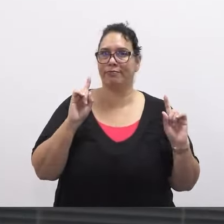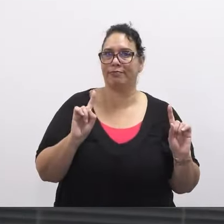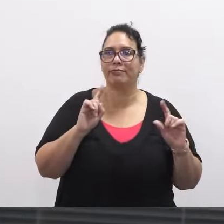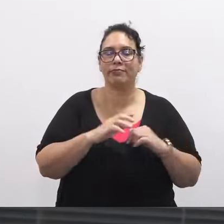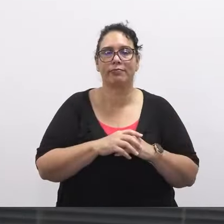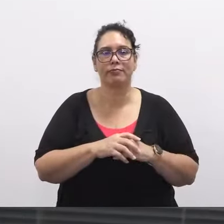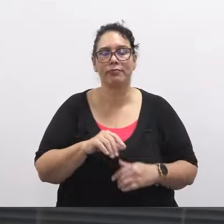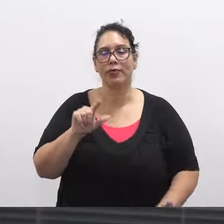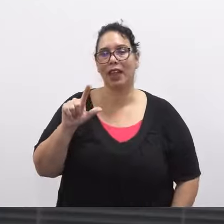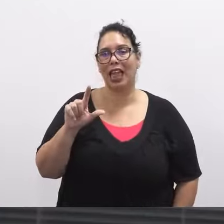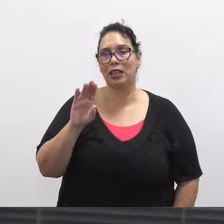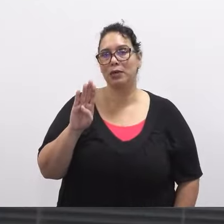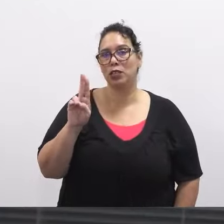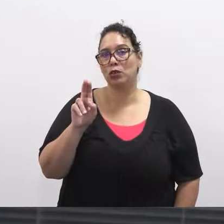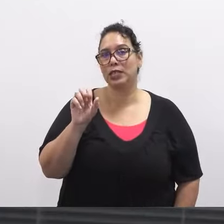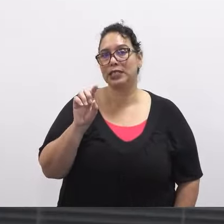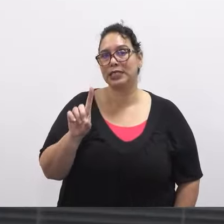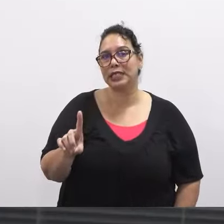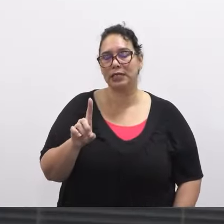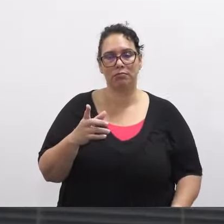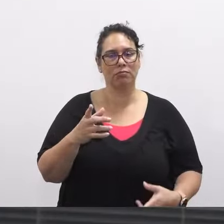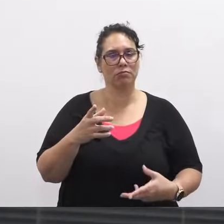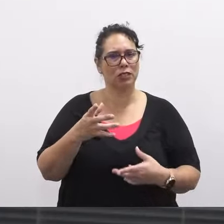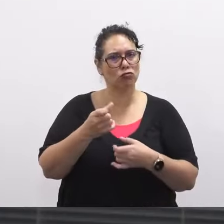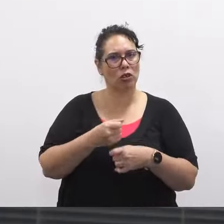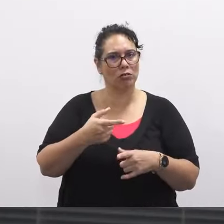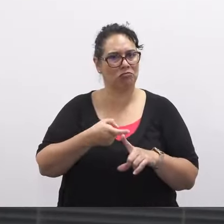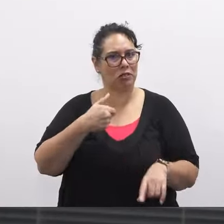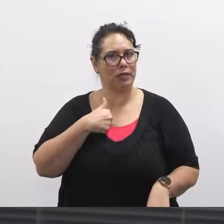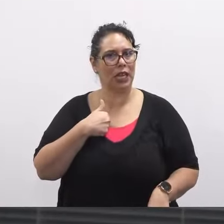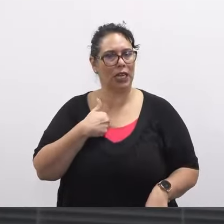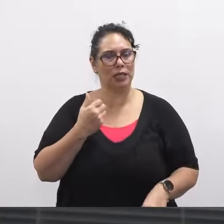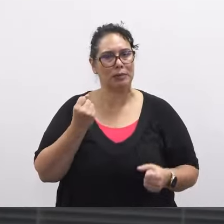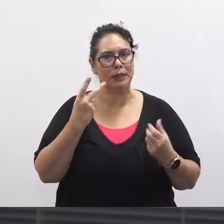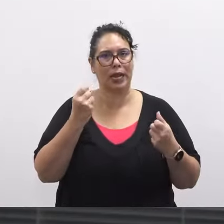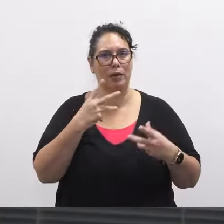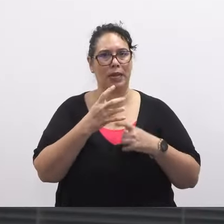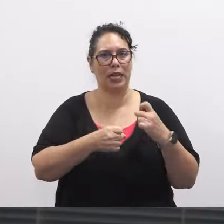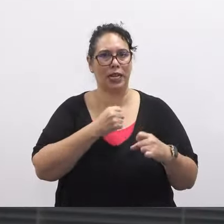LBUSD has gained a deep trust from me over these several years.